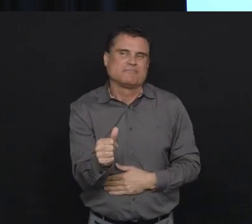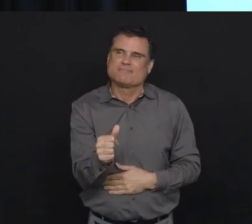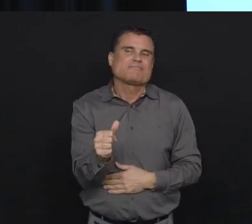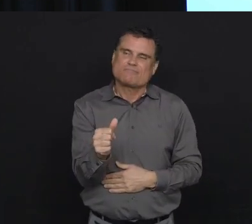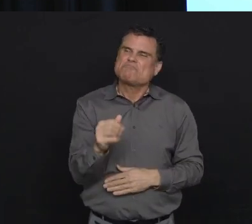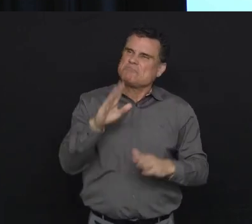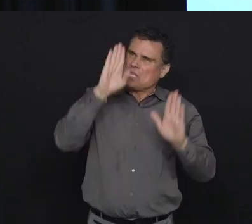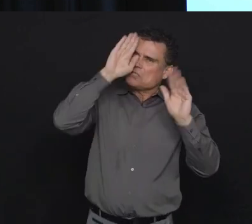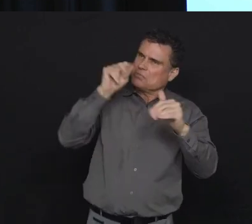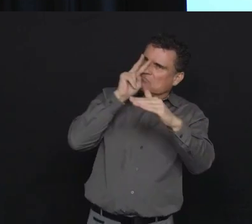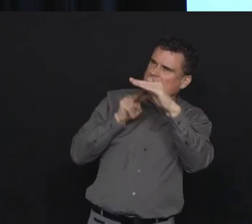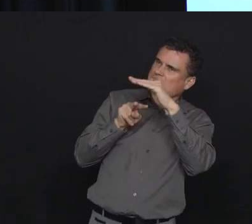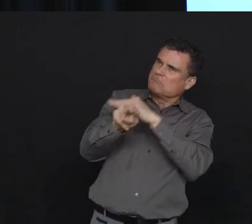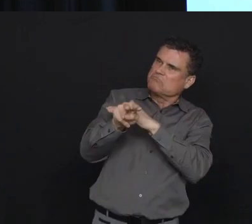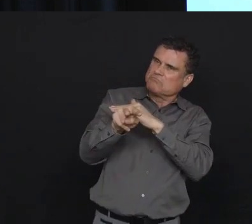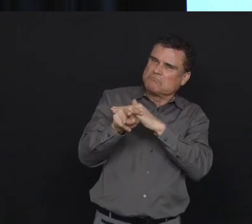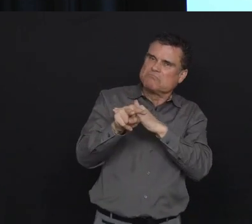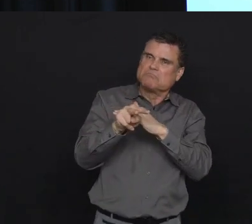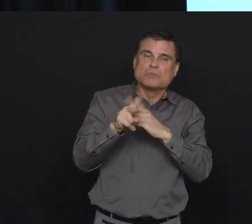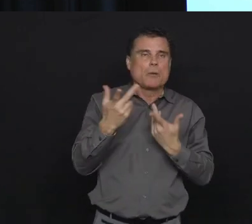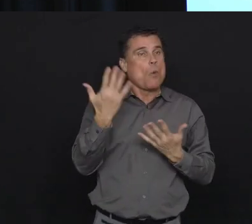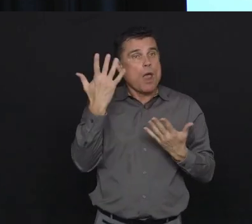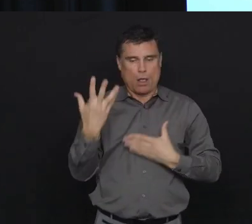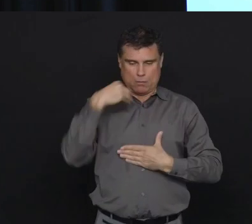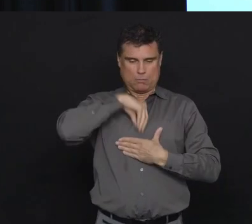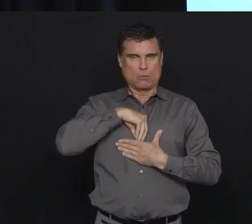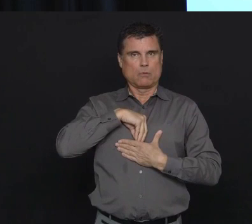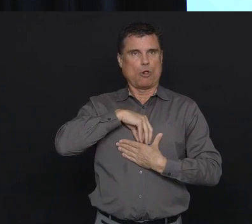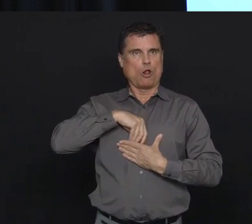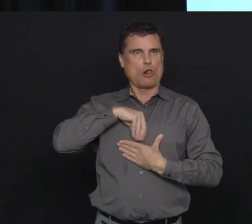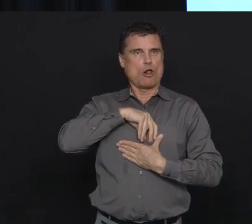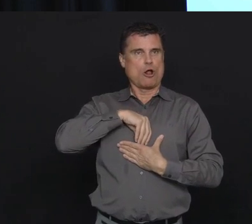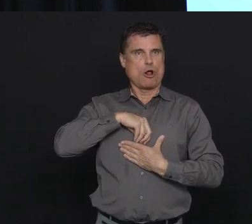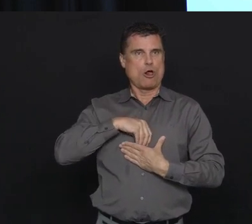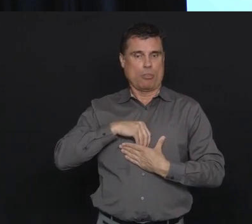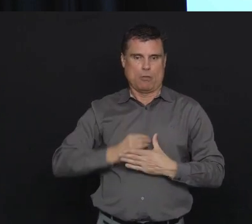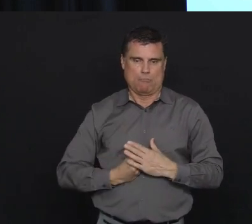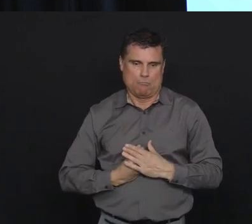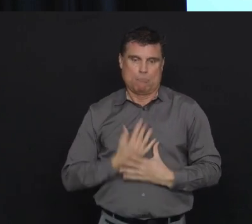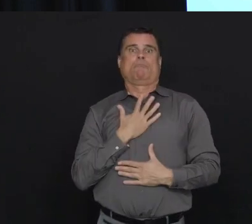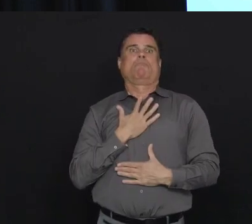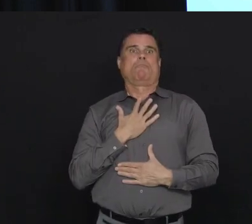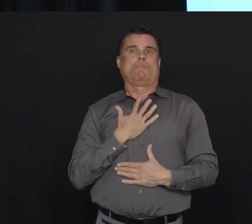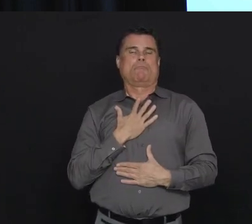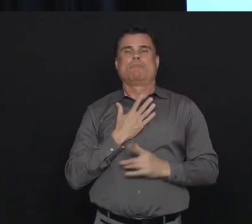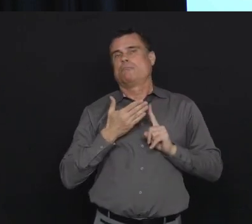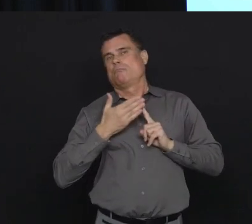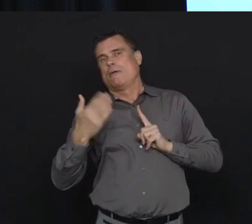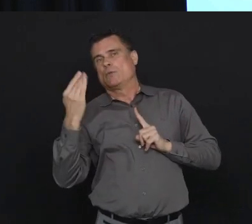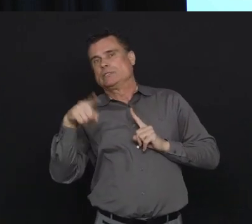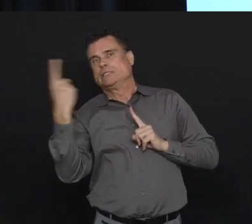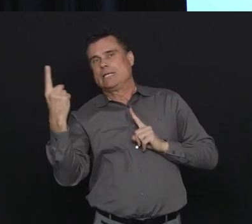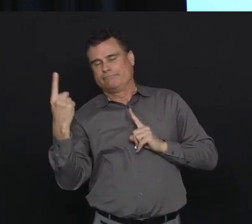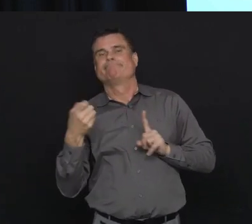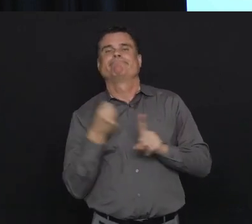and what these important measures that we have put in place that all of us need to pay attention to, these distancing measures.